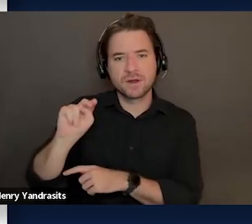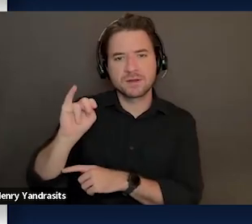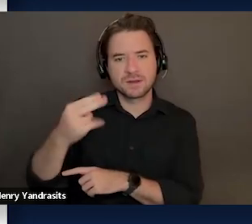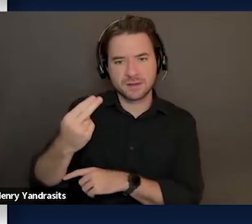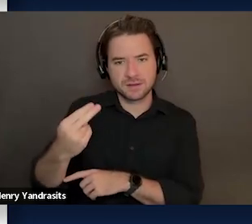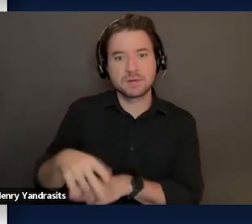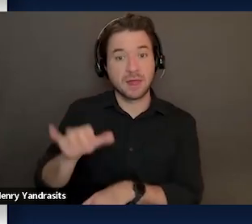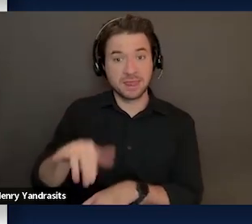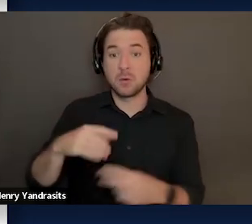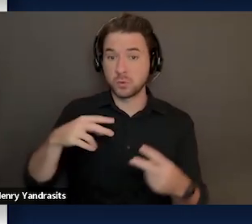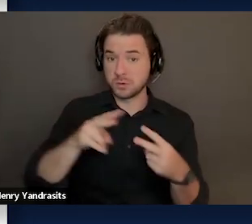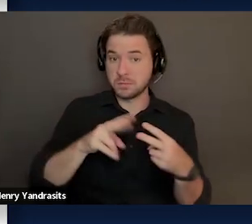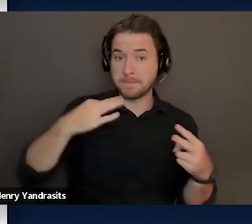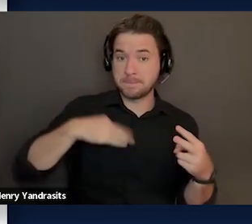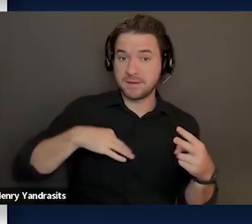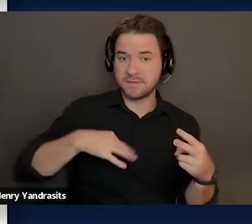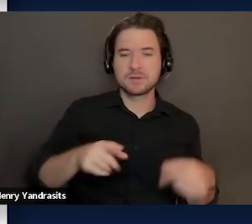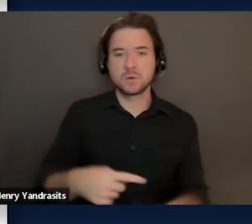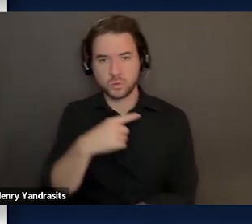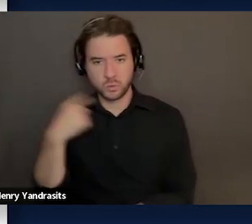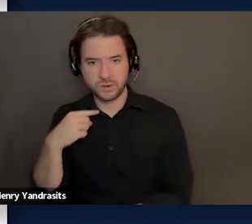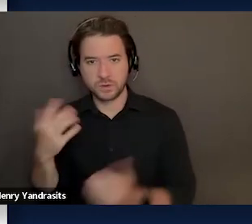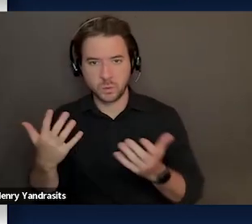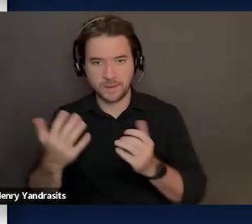And these were benefits. Then they outlined the risks.